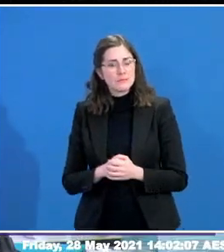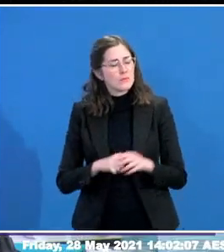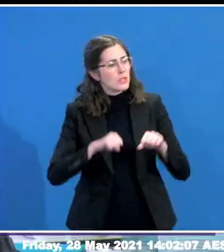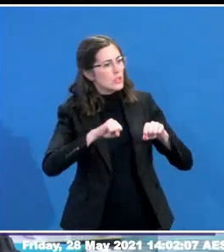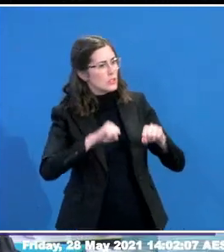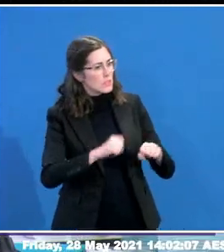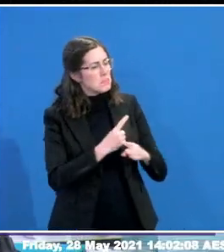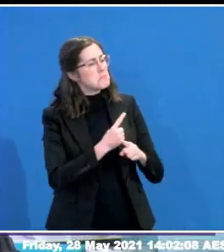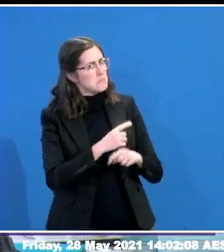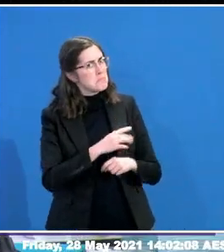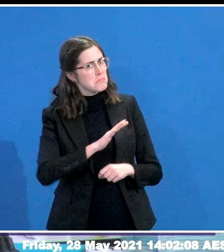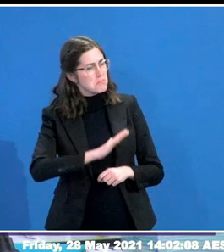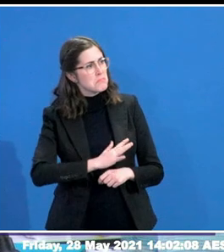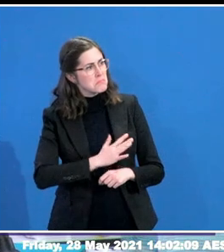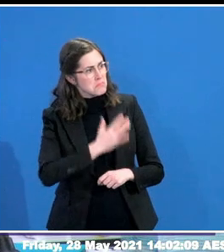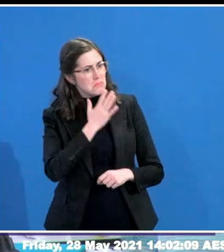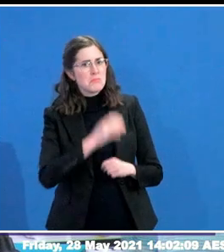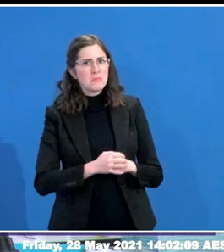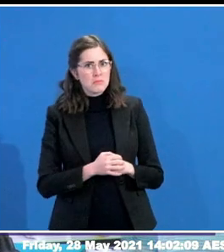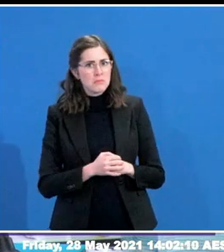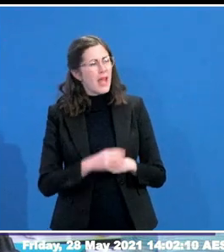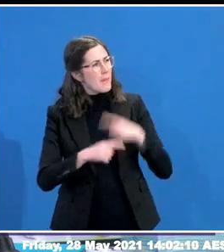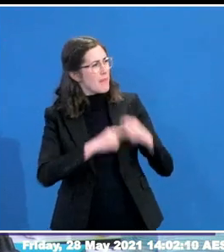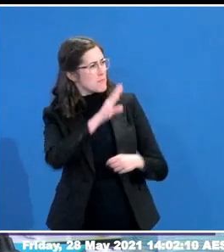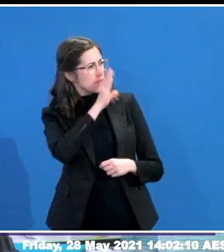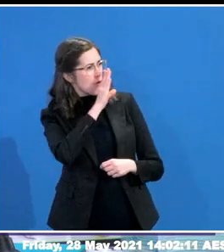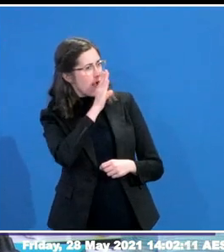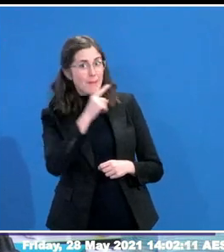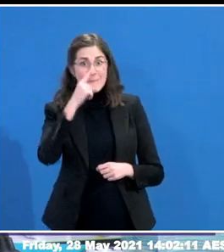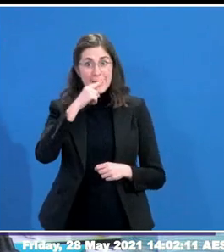but I'm rather intrigued by the notion of private equity going into the